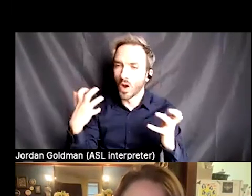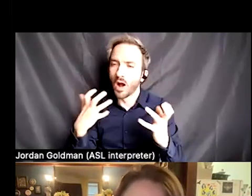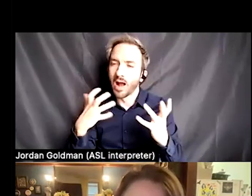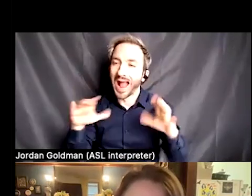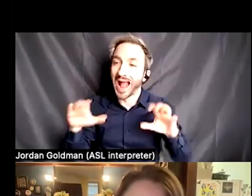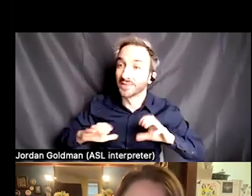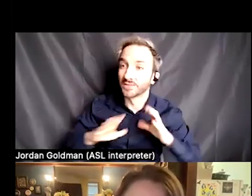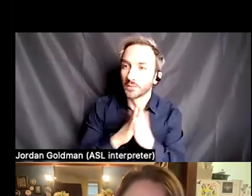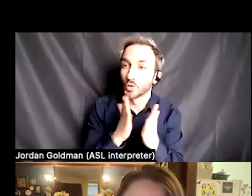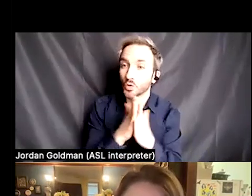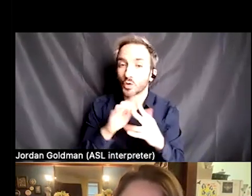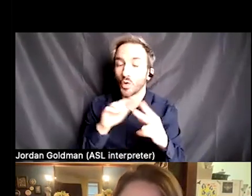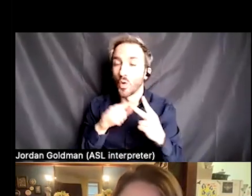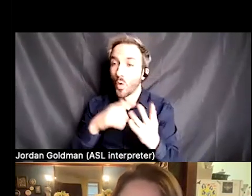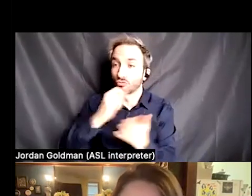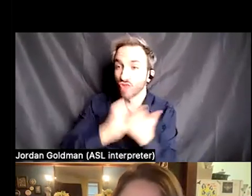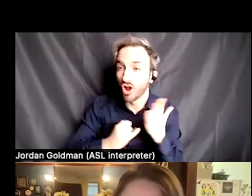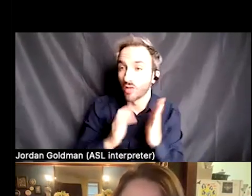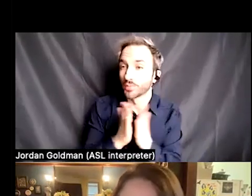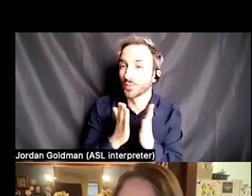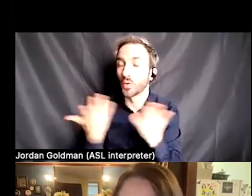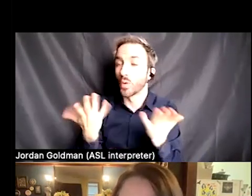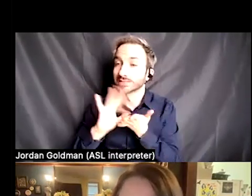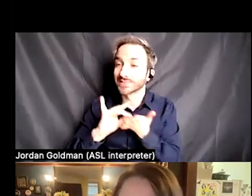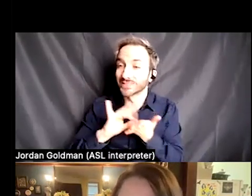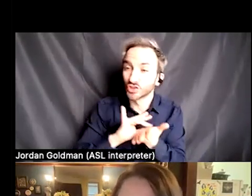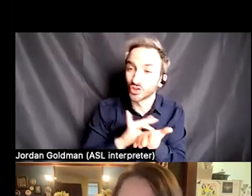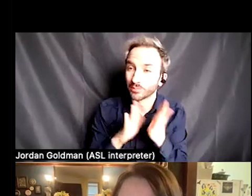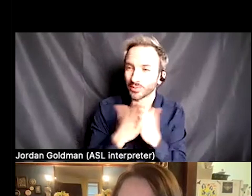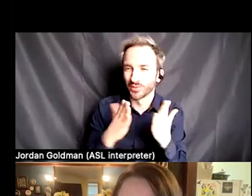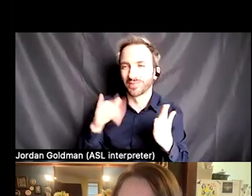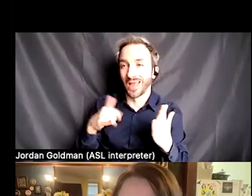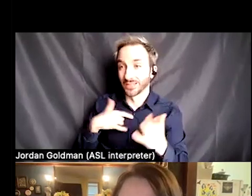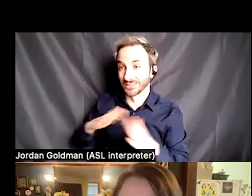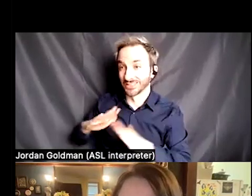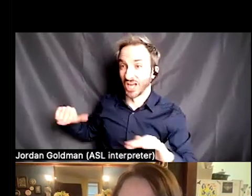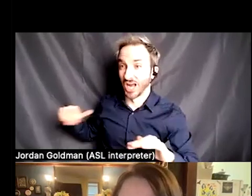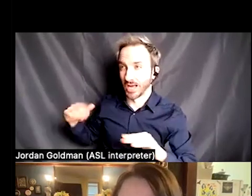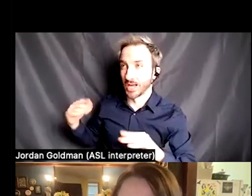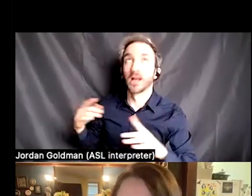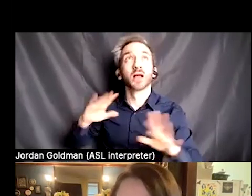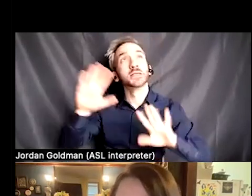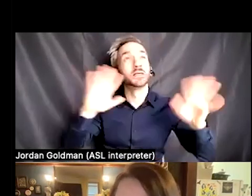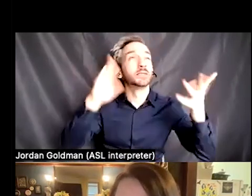would distract your child or anything that would be a form of entertainment for the whole family on